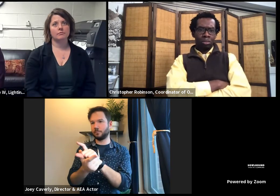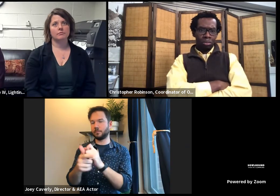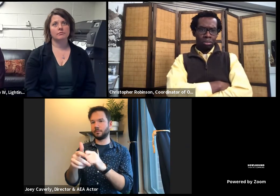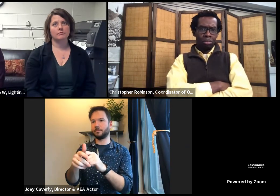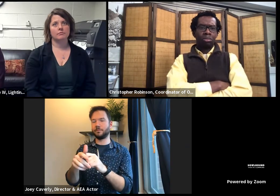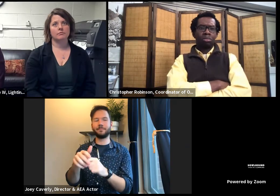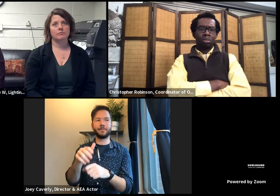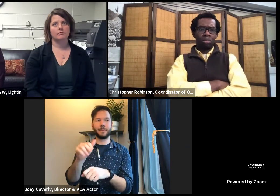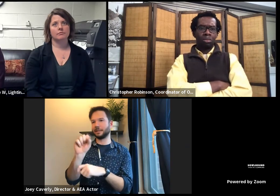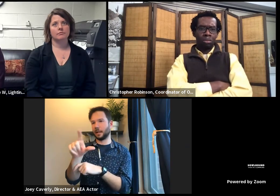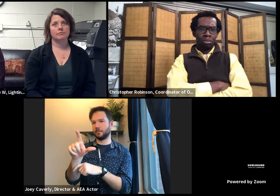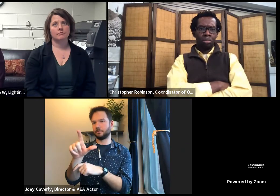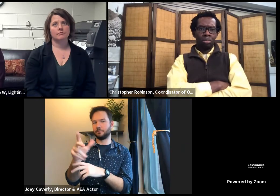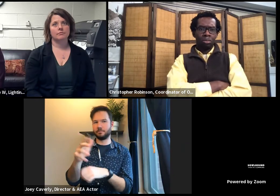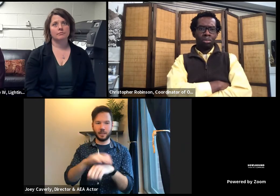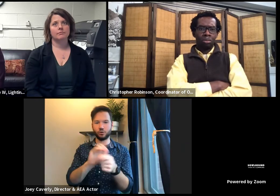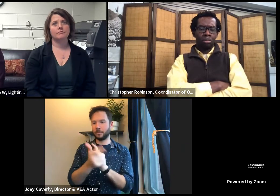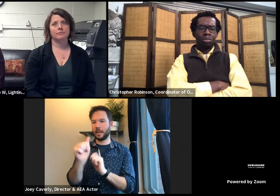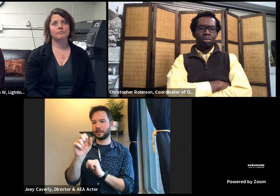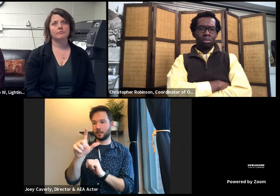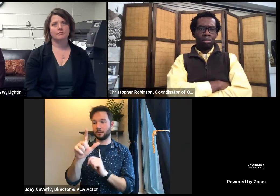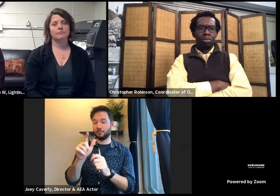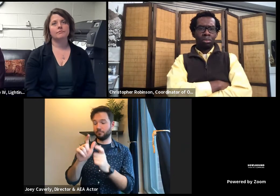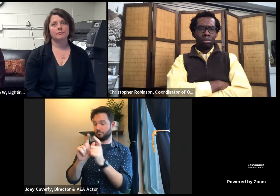from English going into American Sign Language.